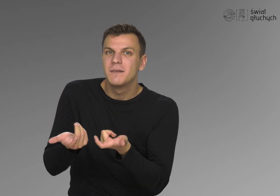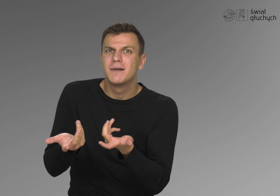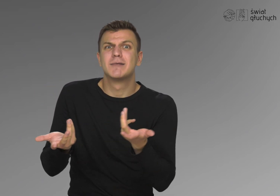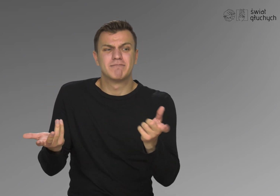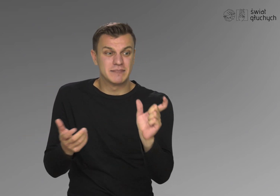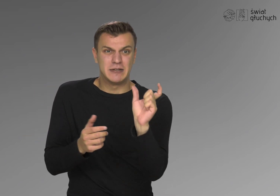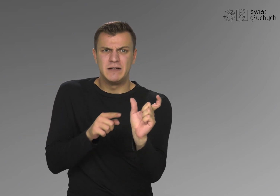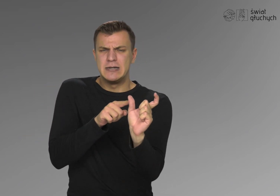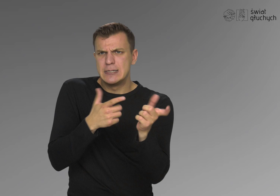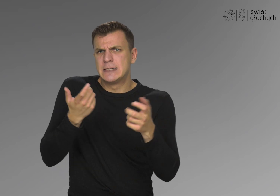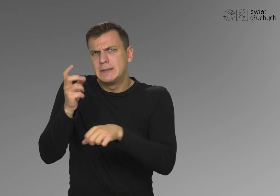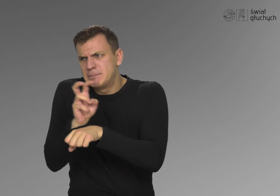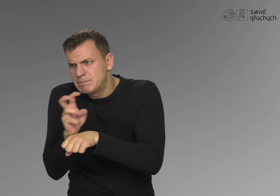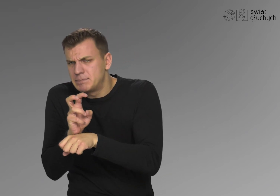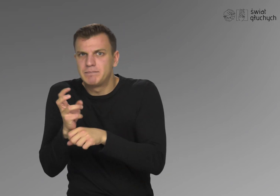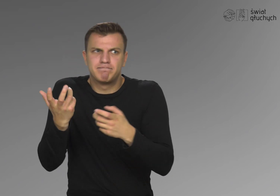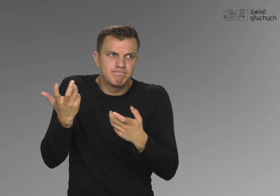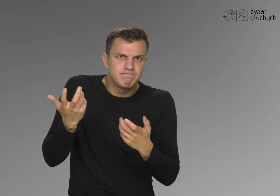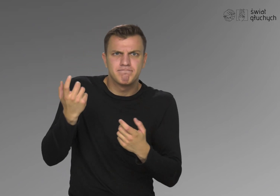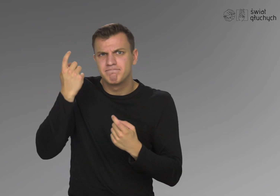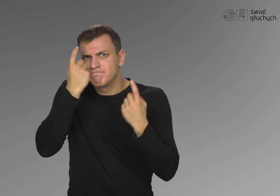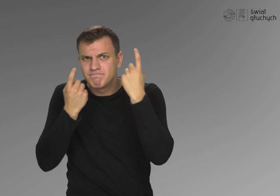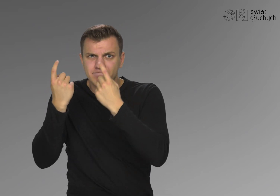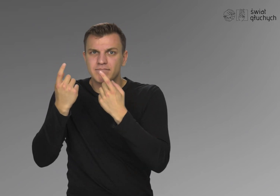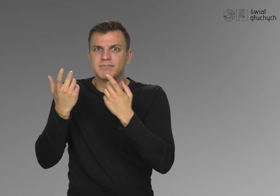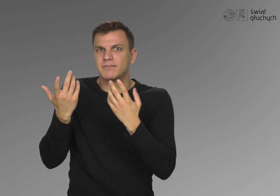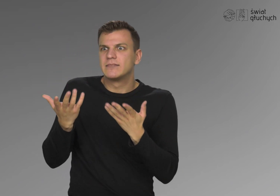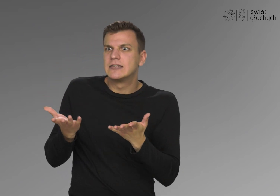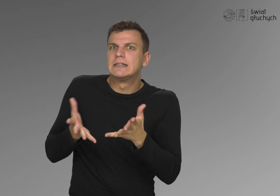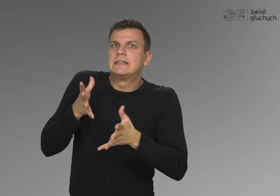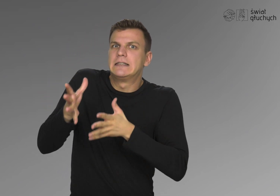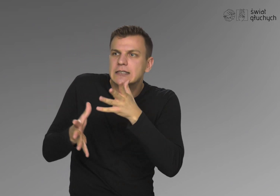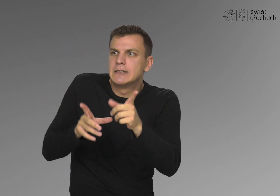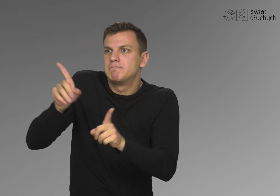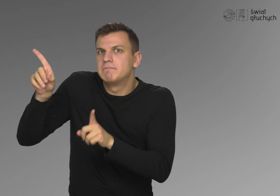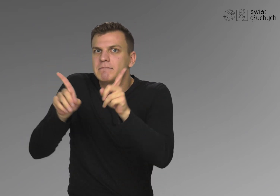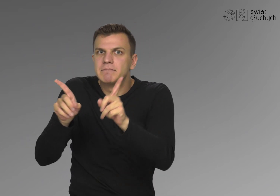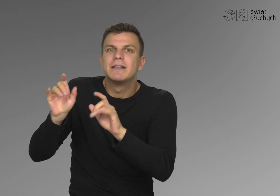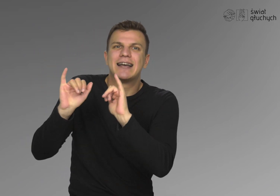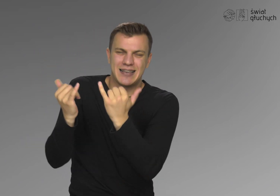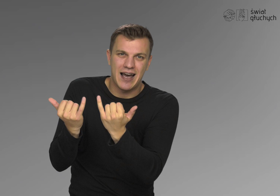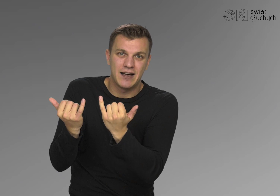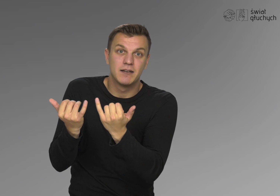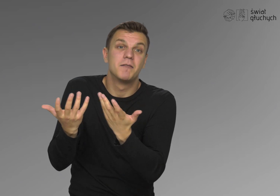How can you express your thoughts in PJM, even when there isn't a corresponding sign?